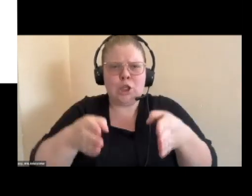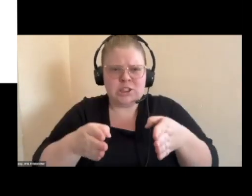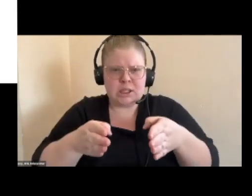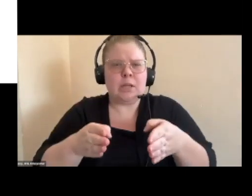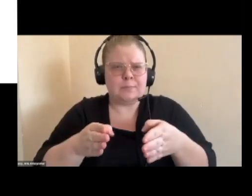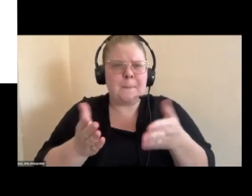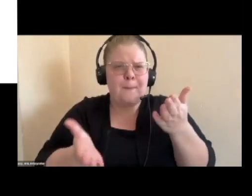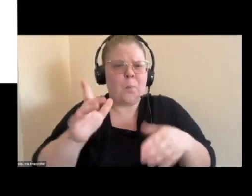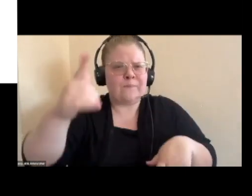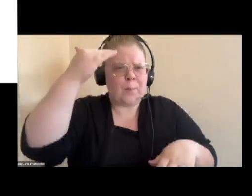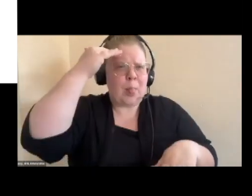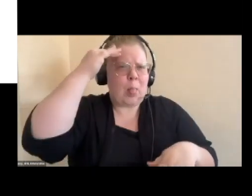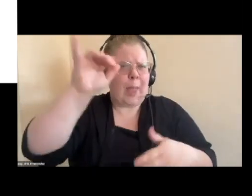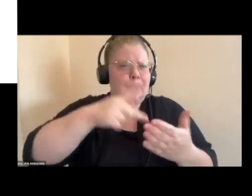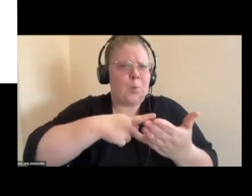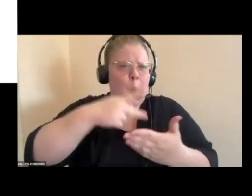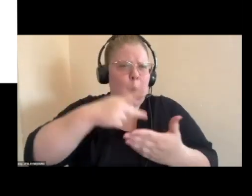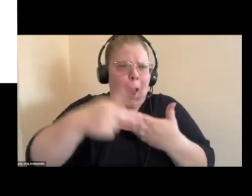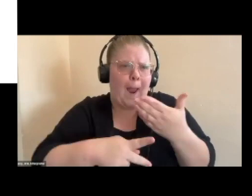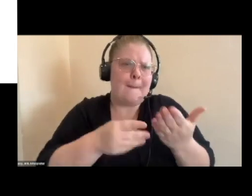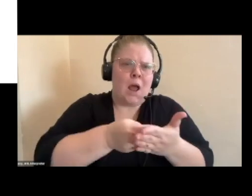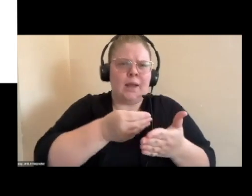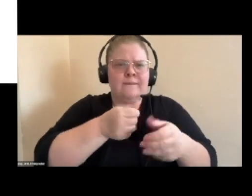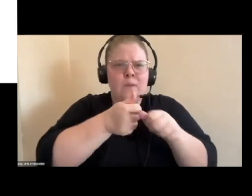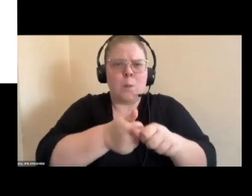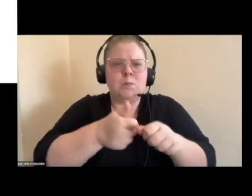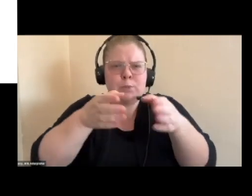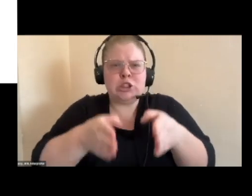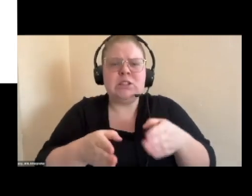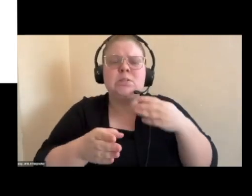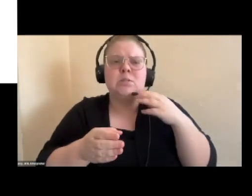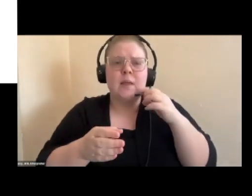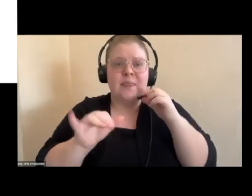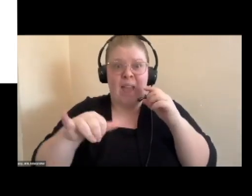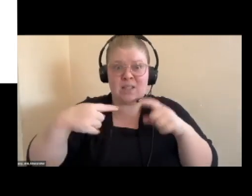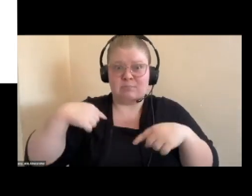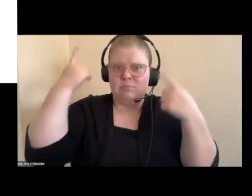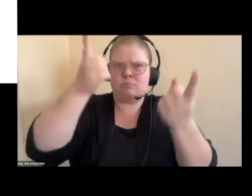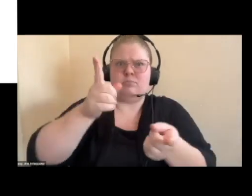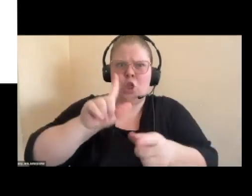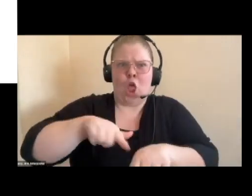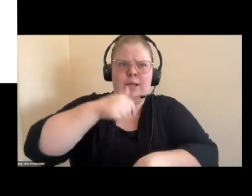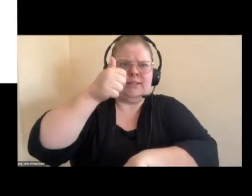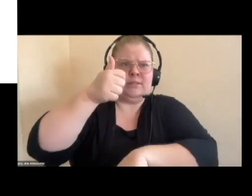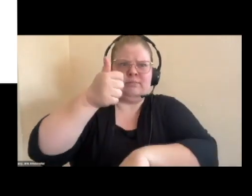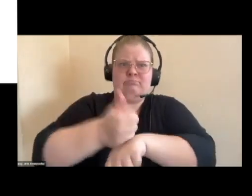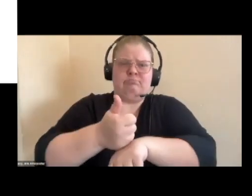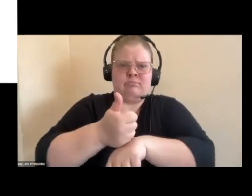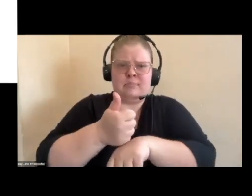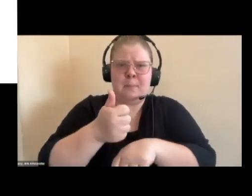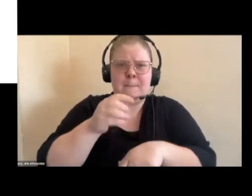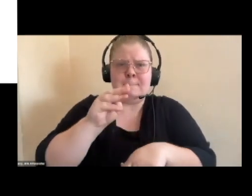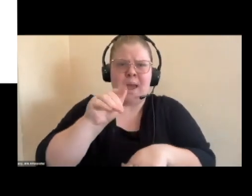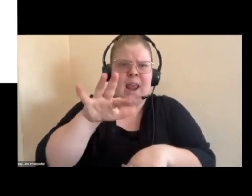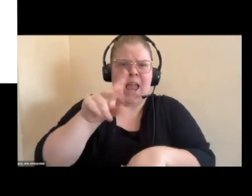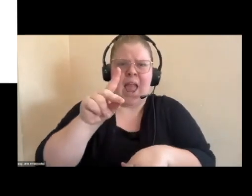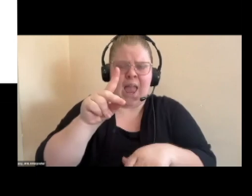This is probably the longest standing Medicaid demonstration program ever.